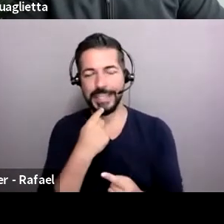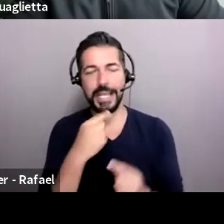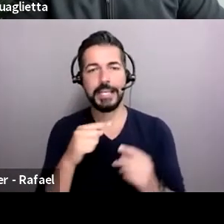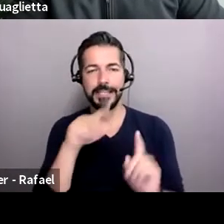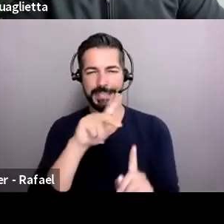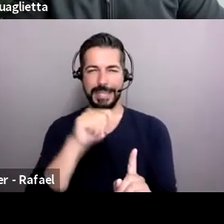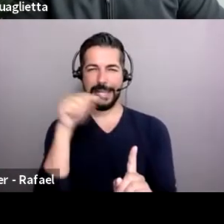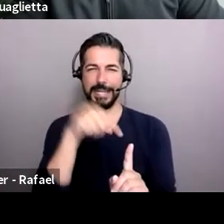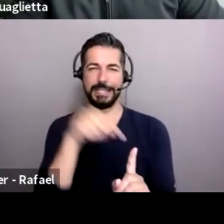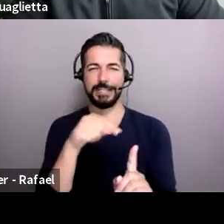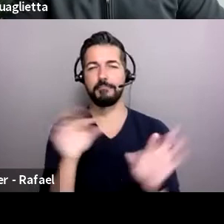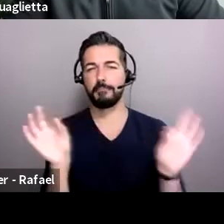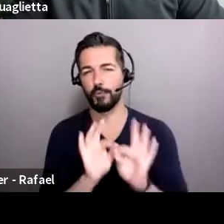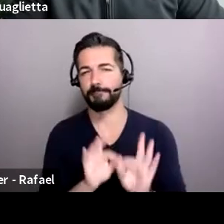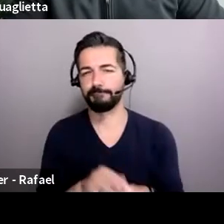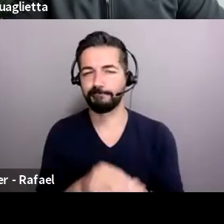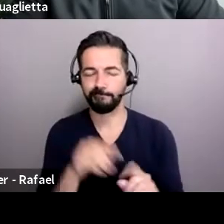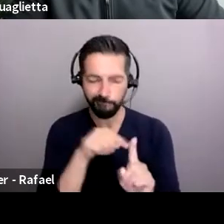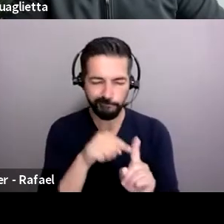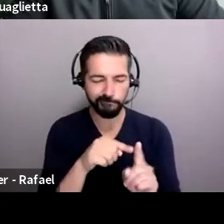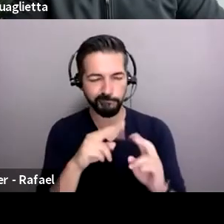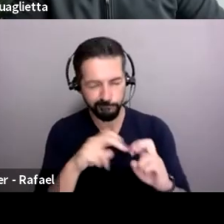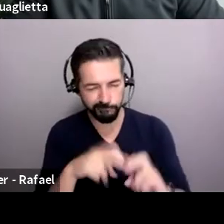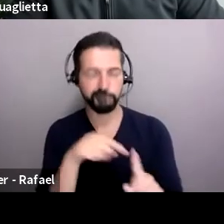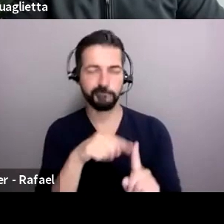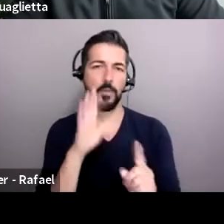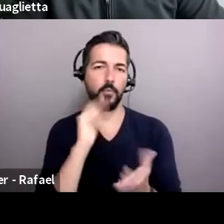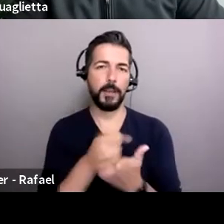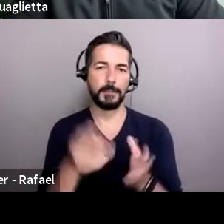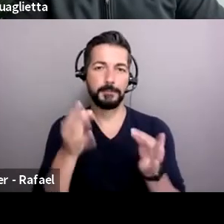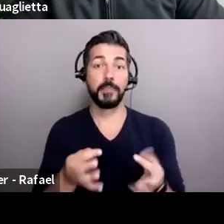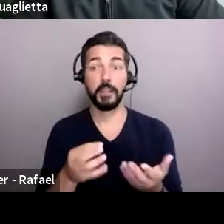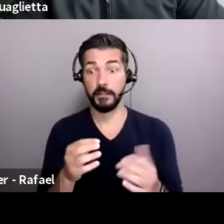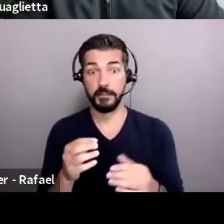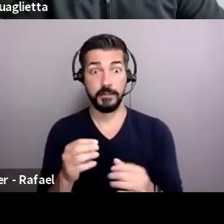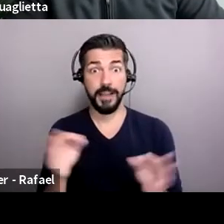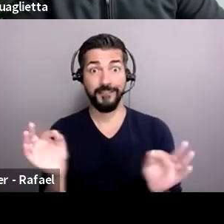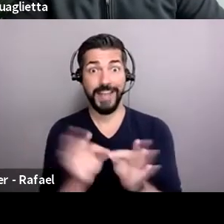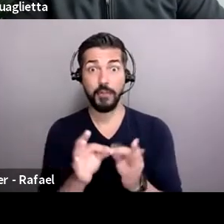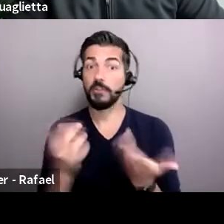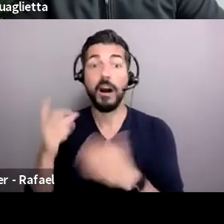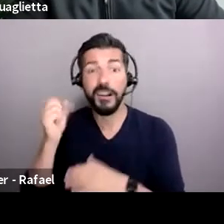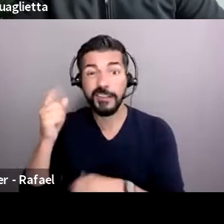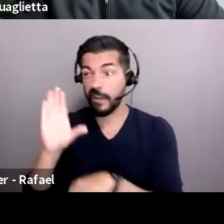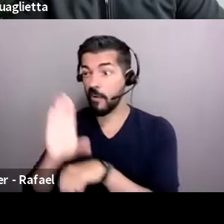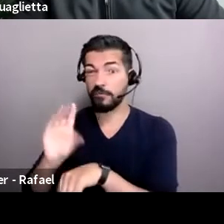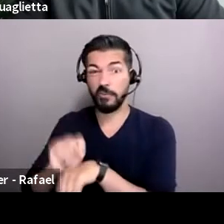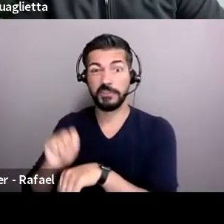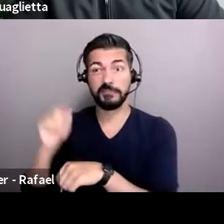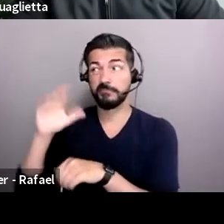is extremely important, I think, to put a number on it, a consultant can go anywhere from 50 to 100 dollars an hour plus.